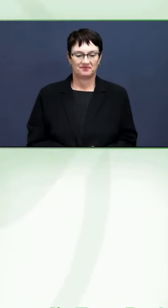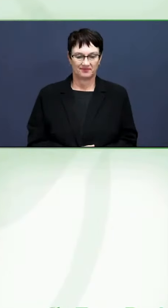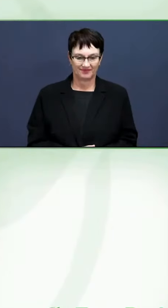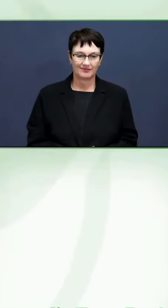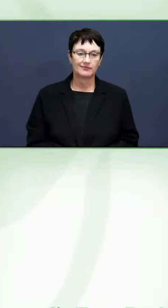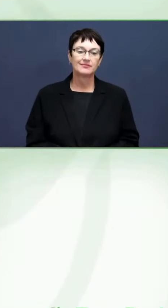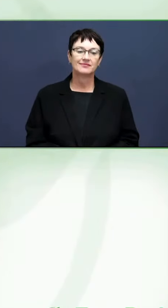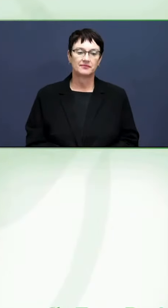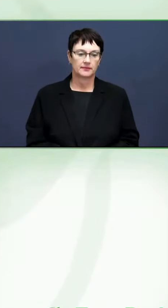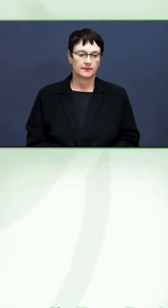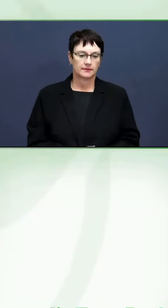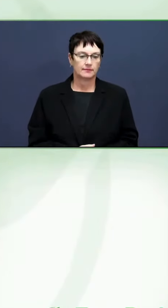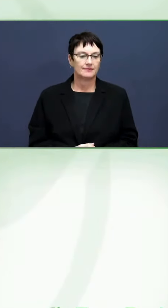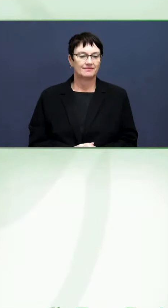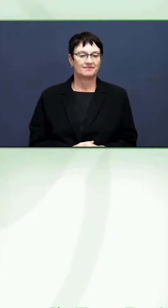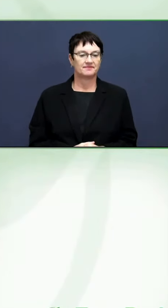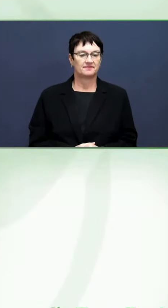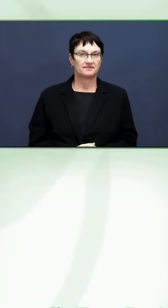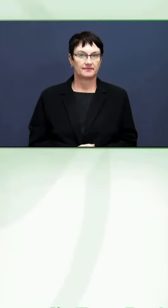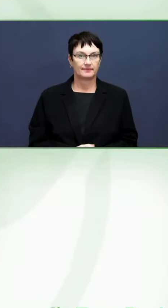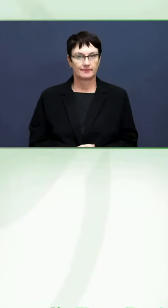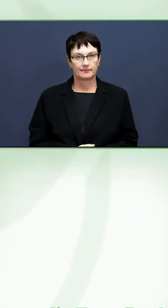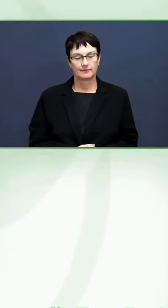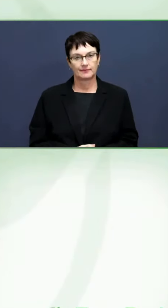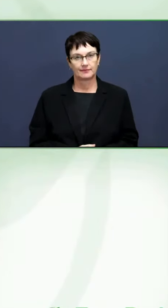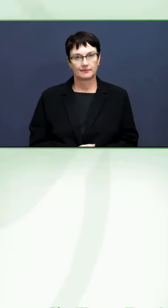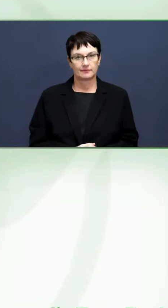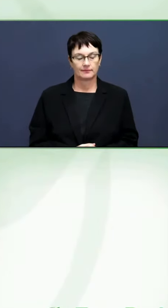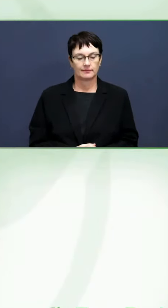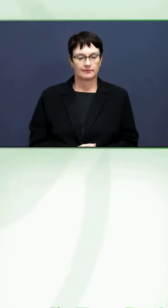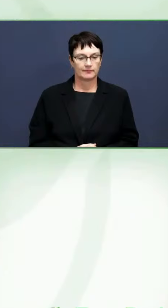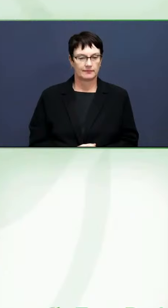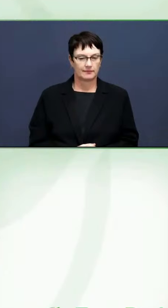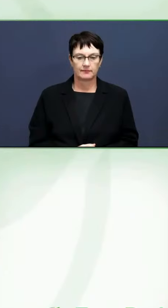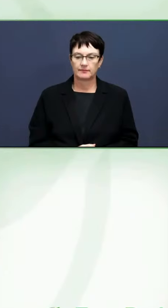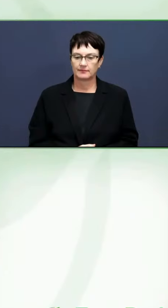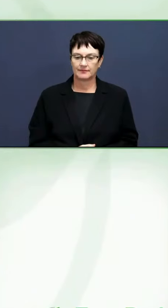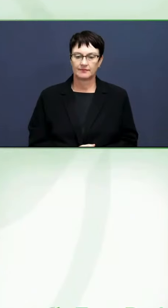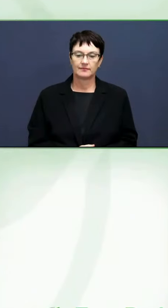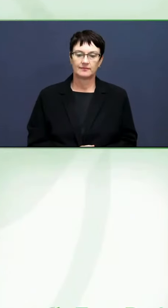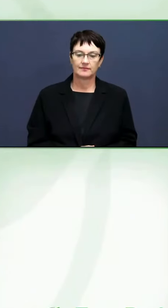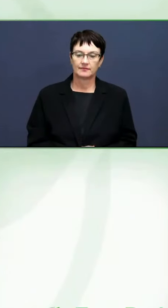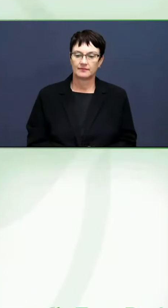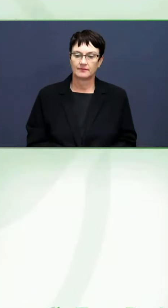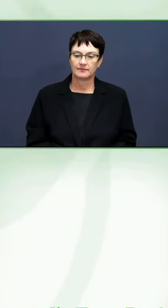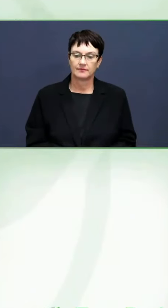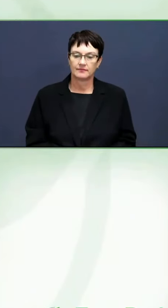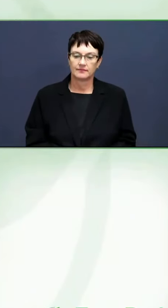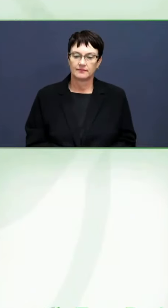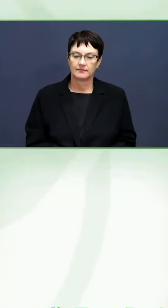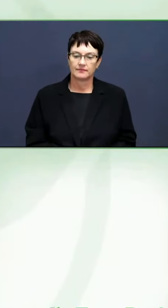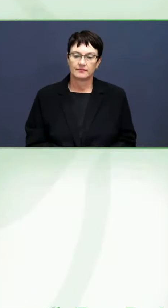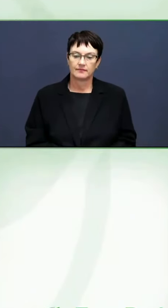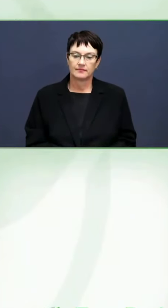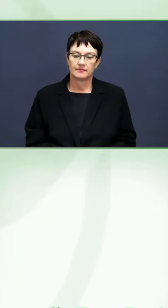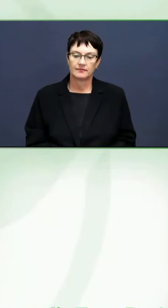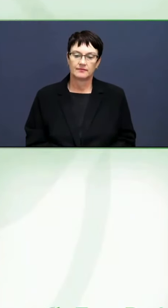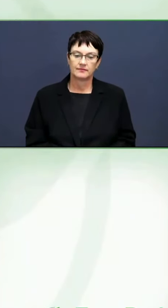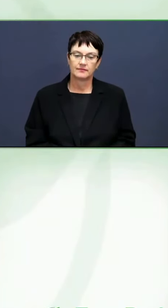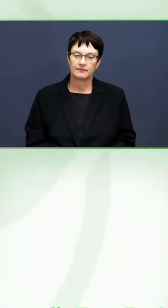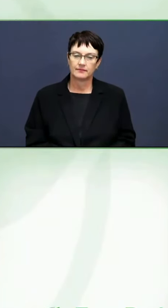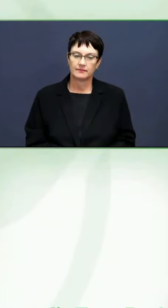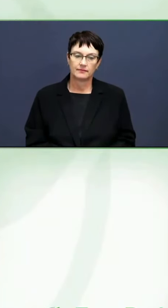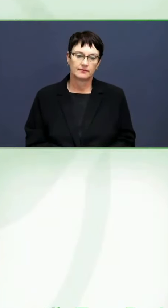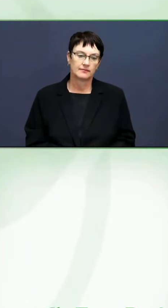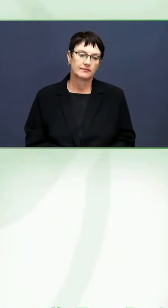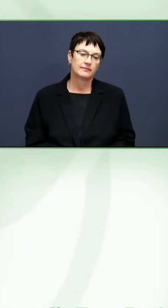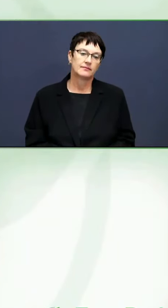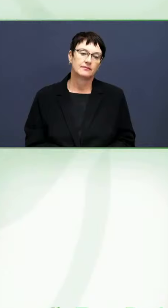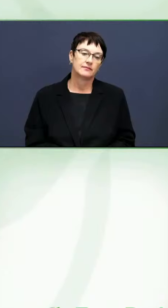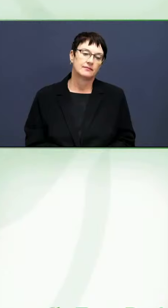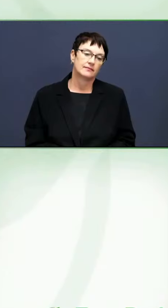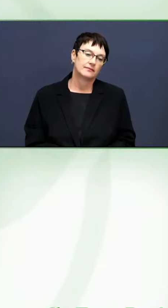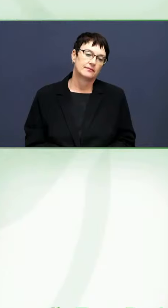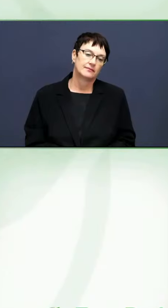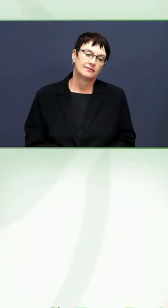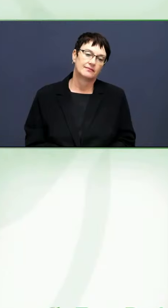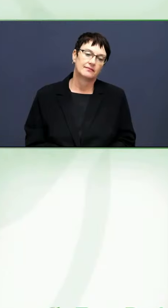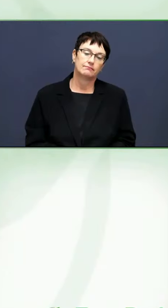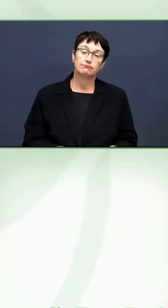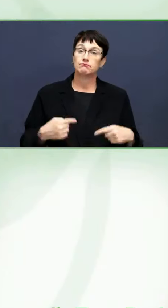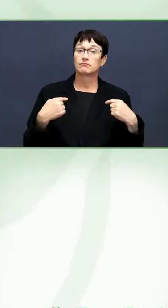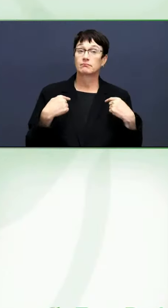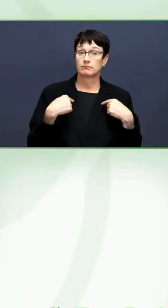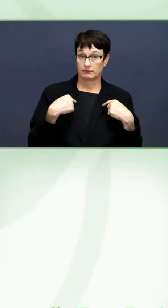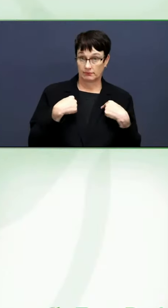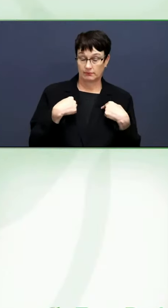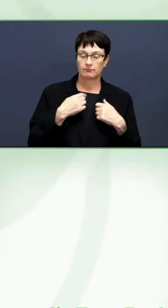I carry all projects with children with disability, which occurred at the centre